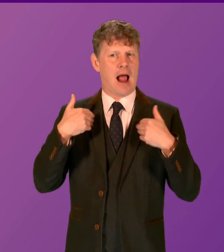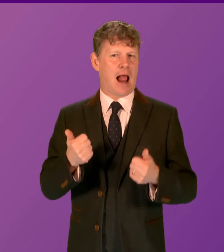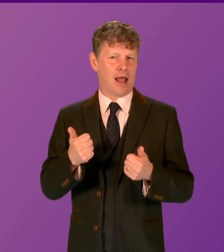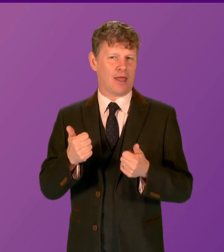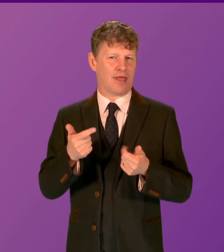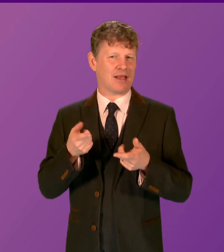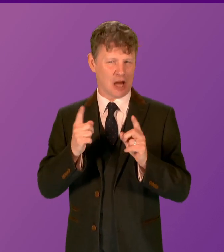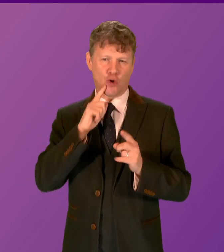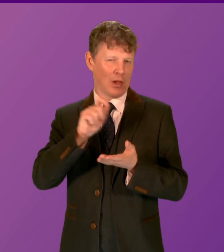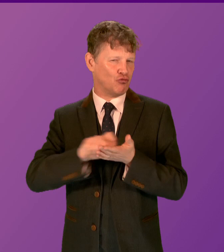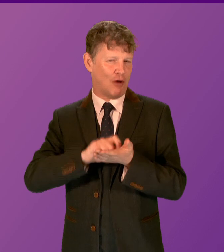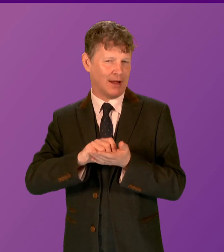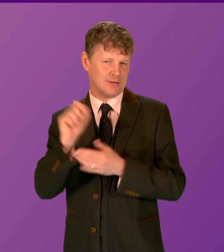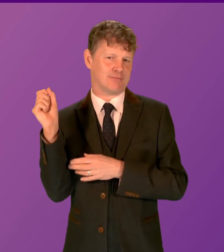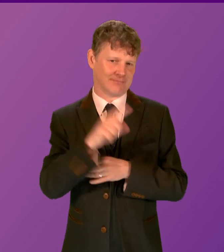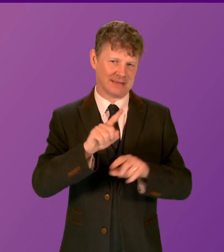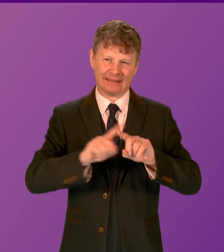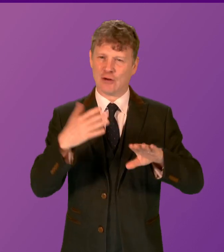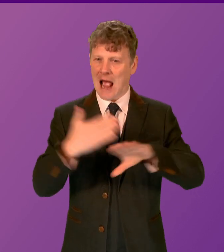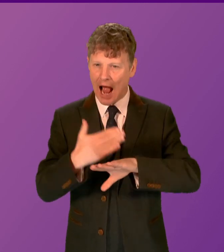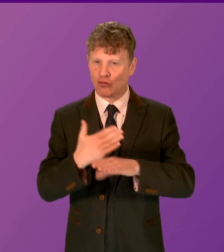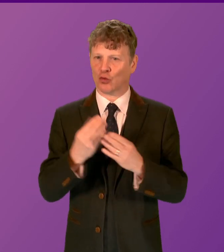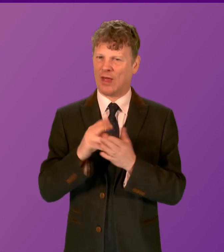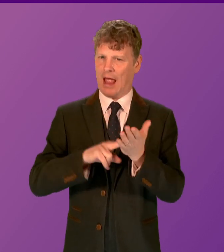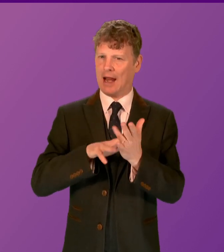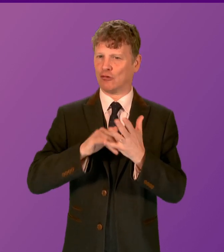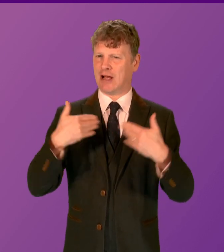the actions that we, alongside health boards, are taking in that regard.